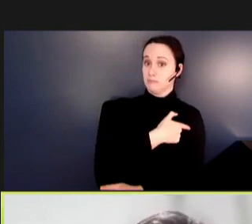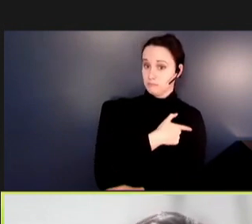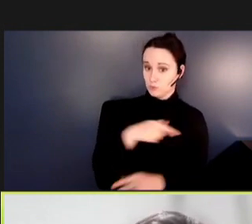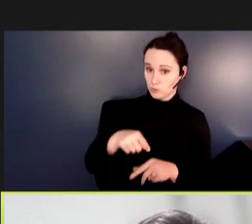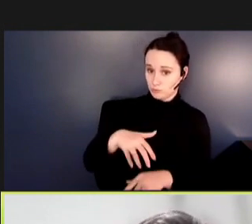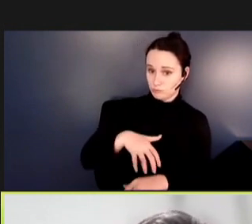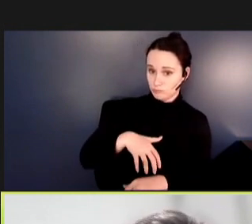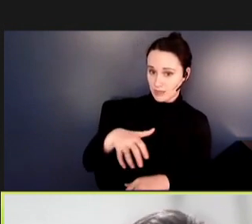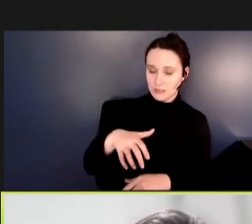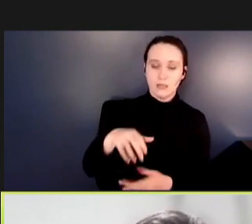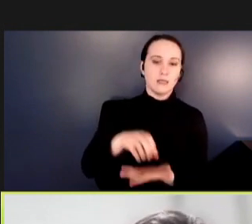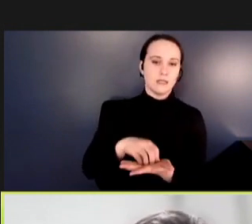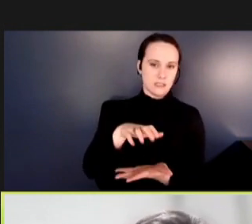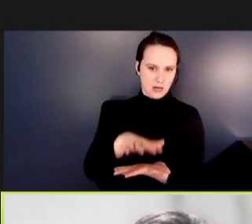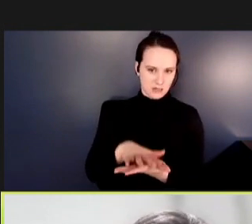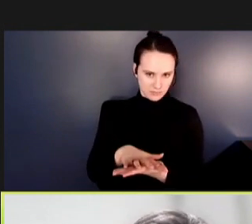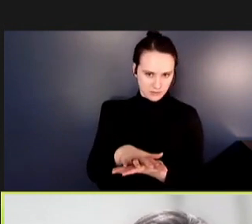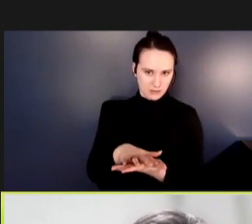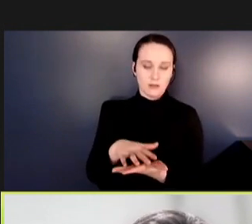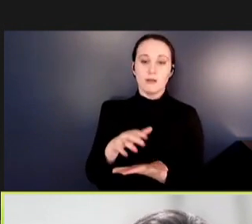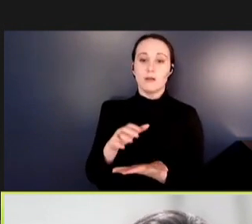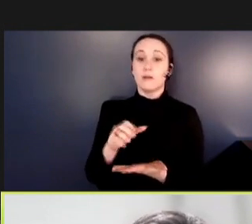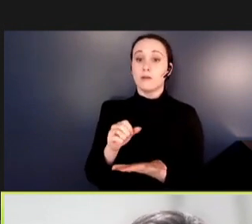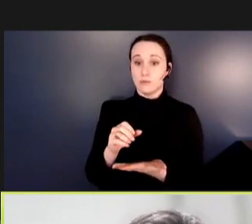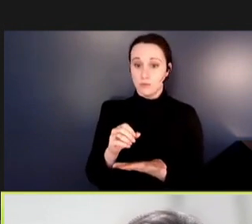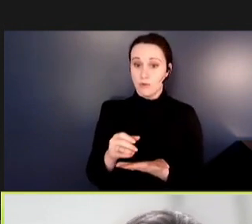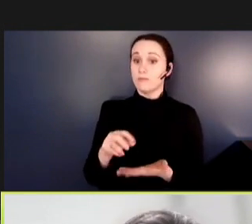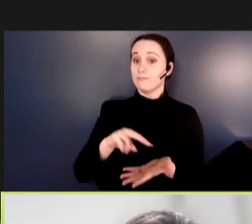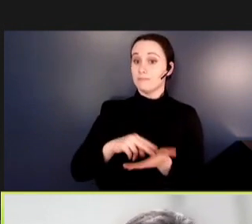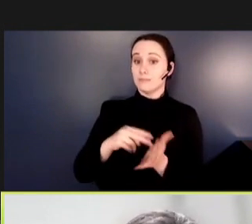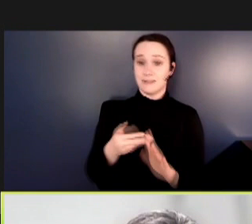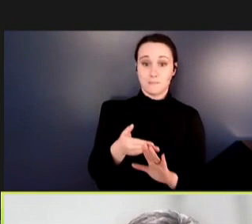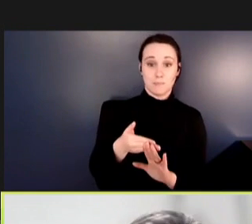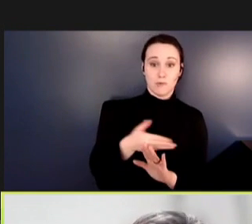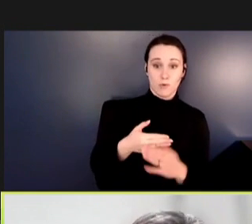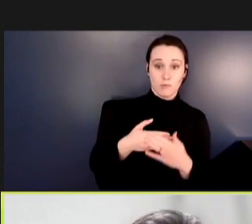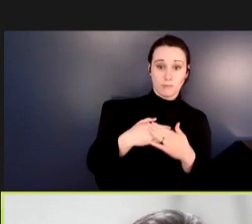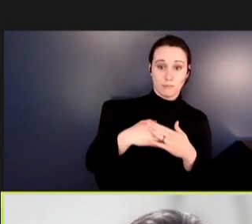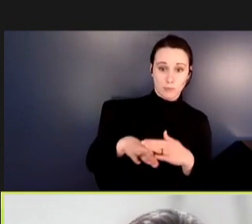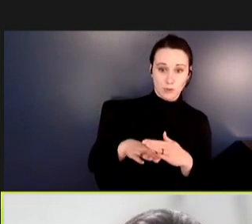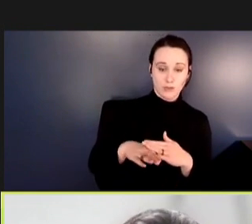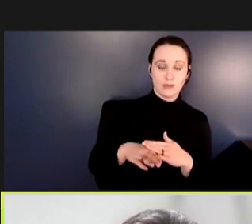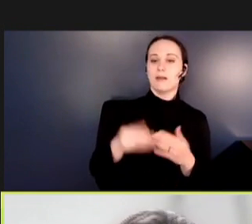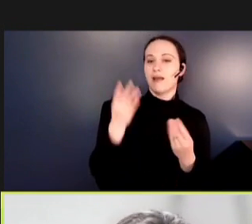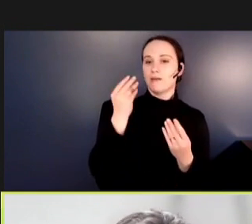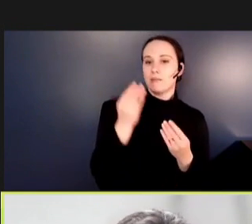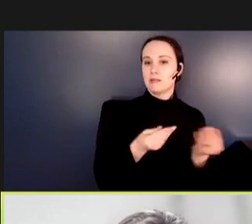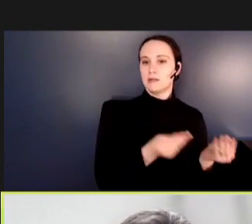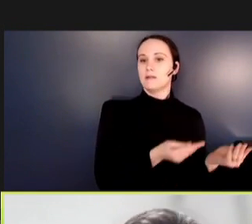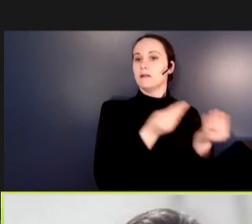information go from the antenatal care providers to the birth hospitals and then to the pediatric